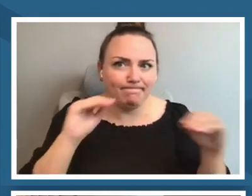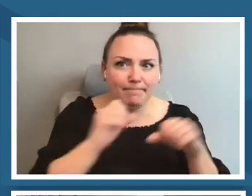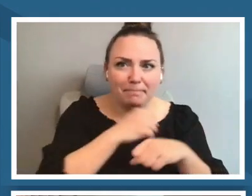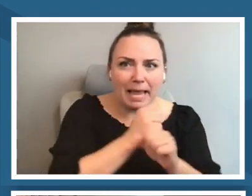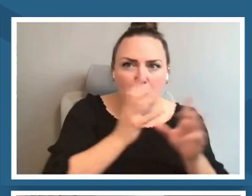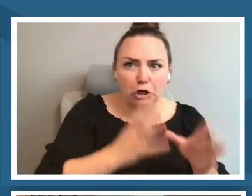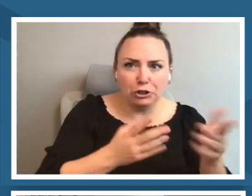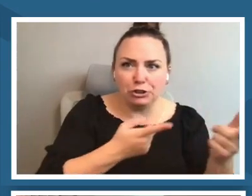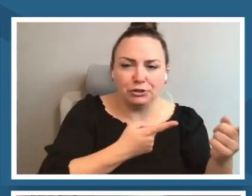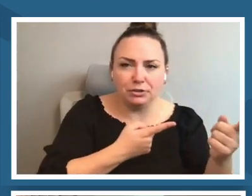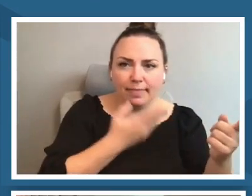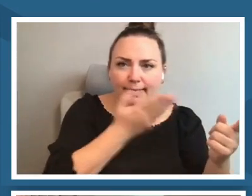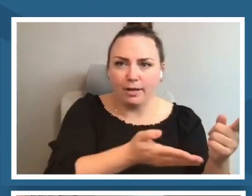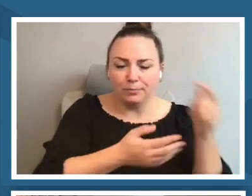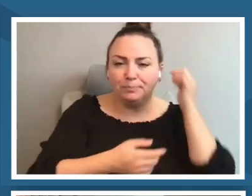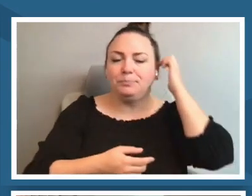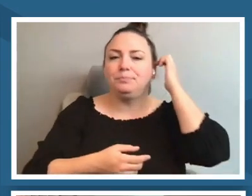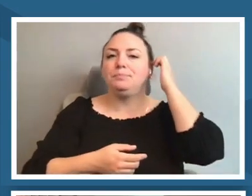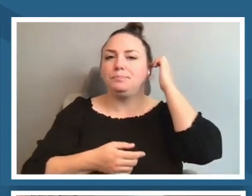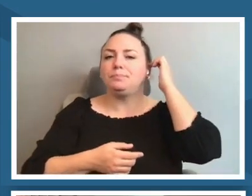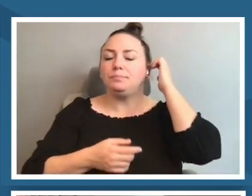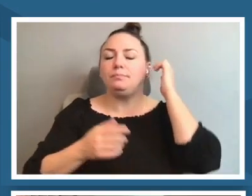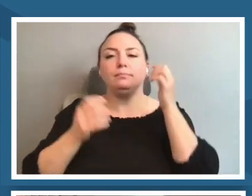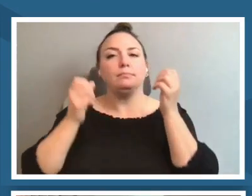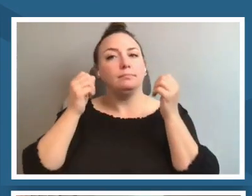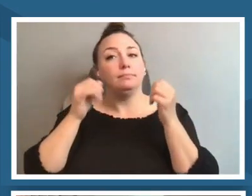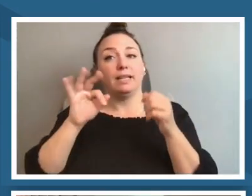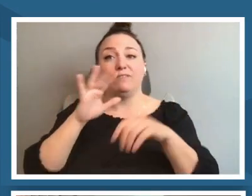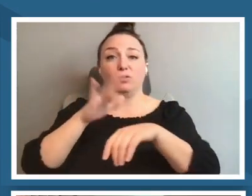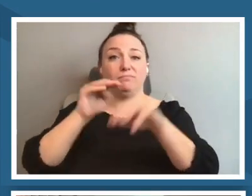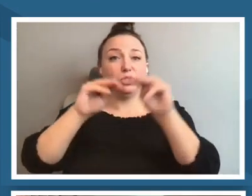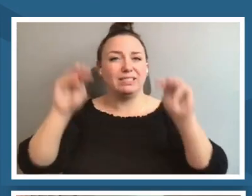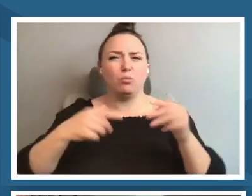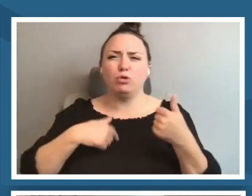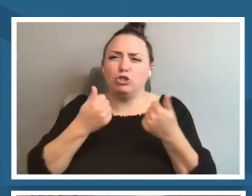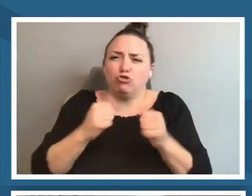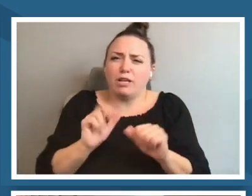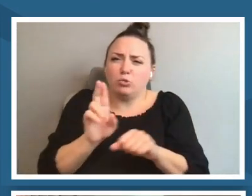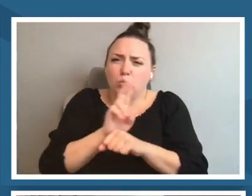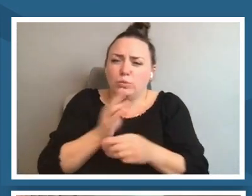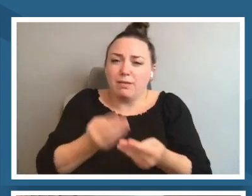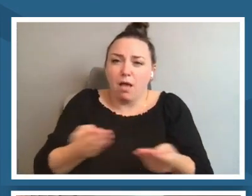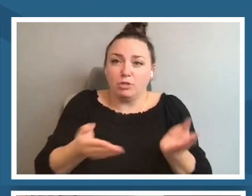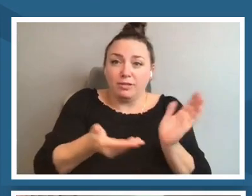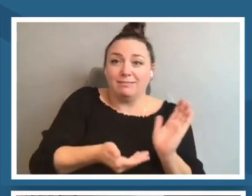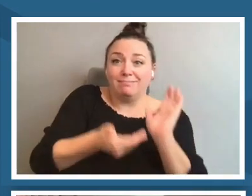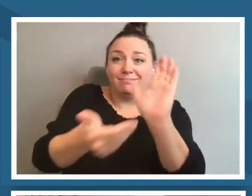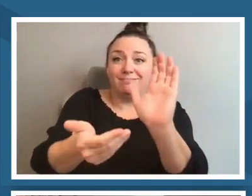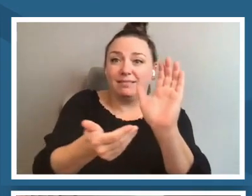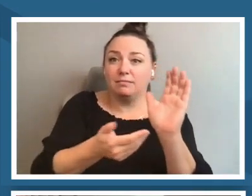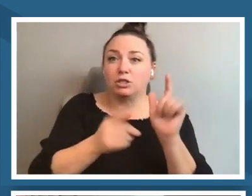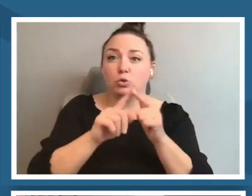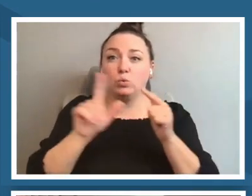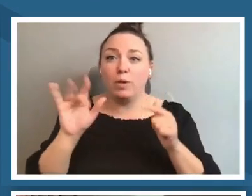of the work we do in exhibits is try to bring these objects to life through you